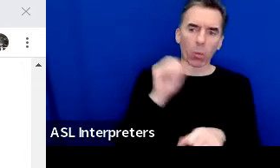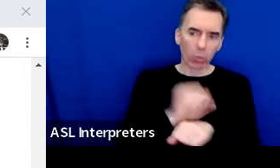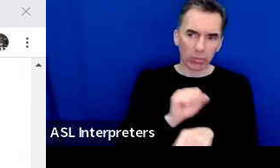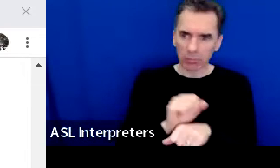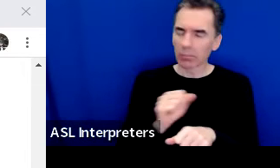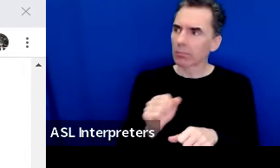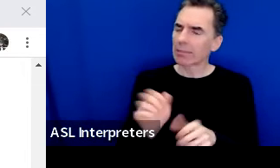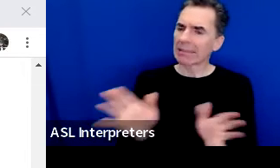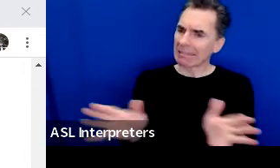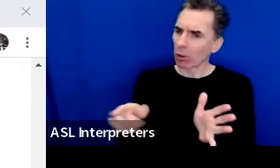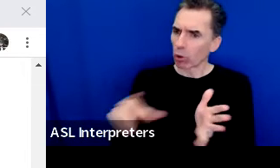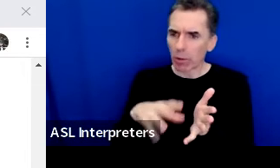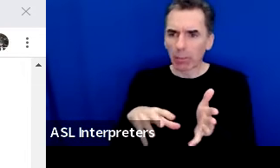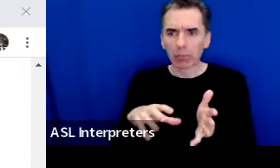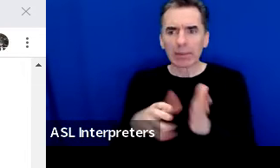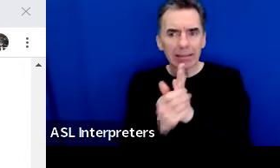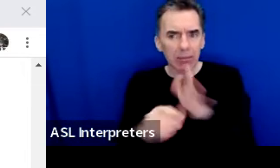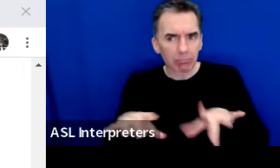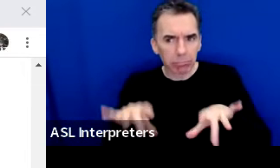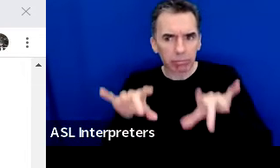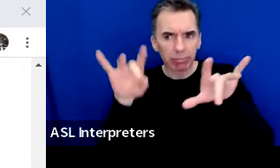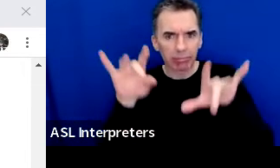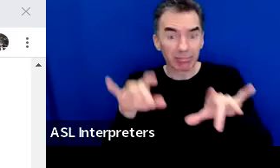So we try to do a group together skills